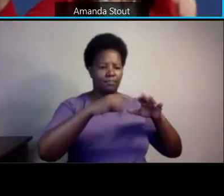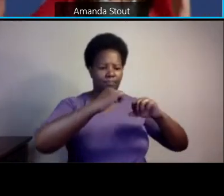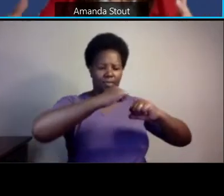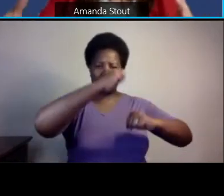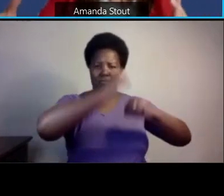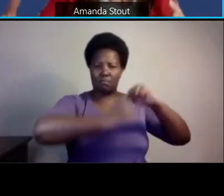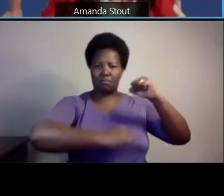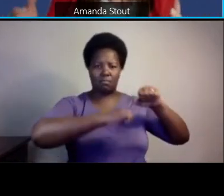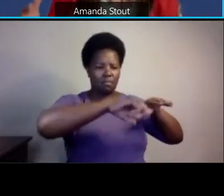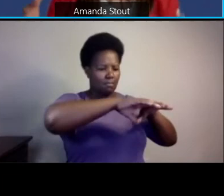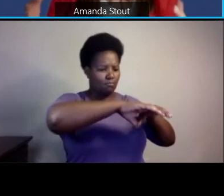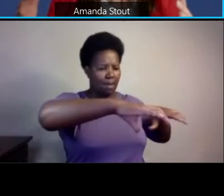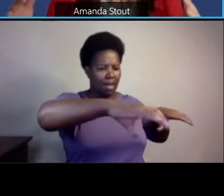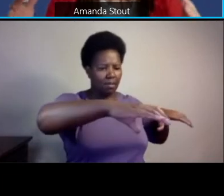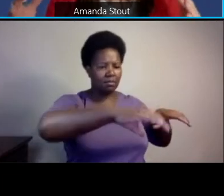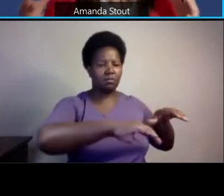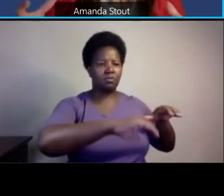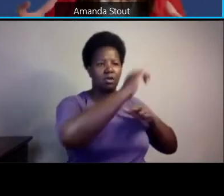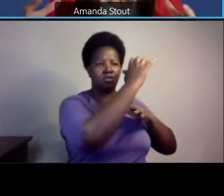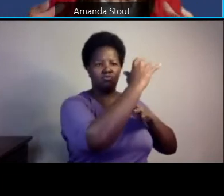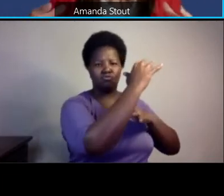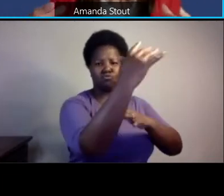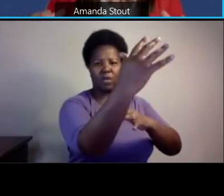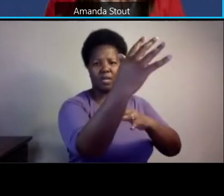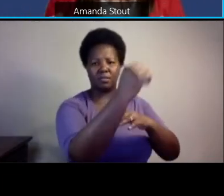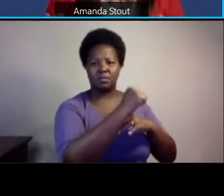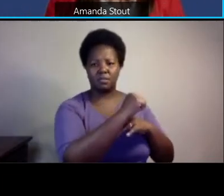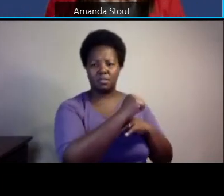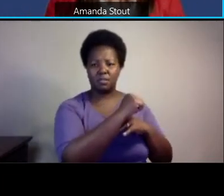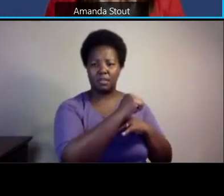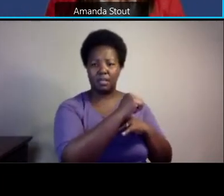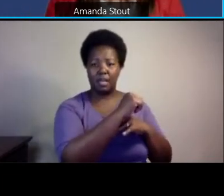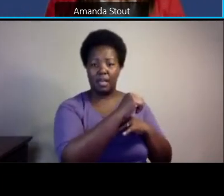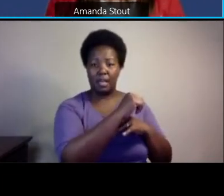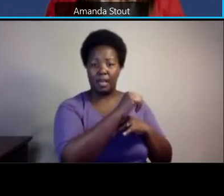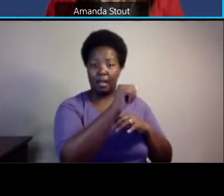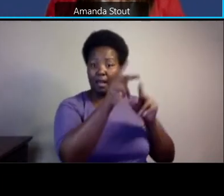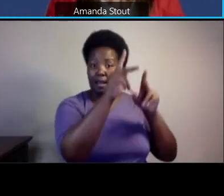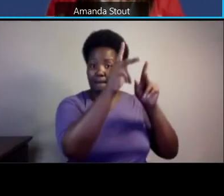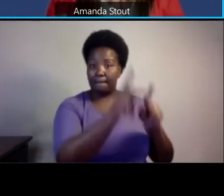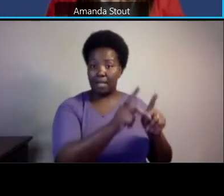and trees and the design of that was was intentionally done both to provide